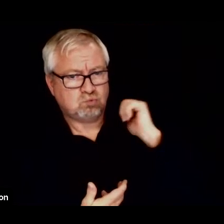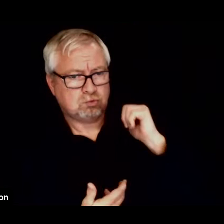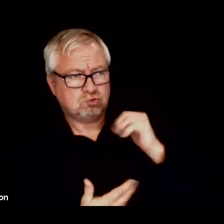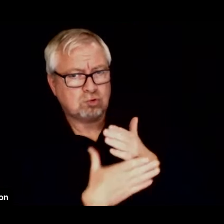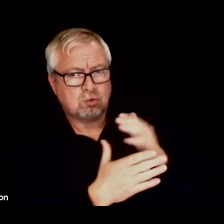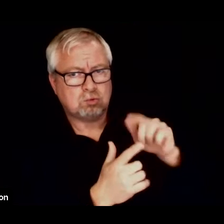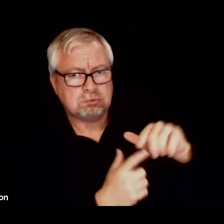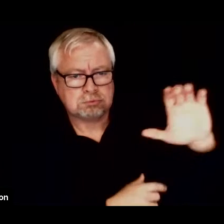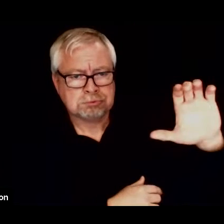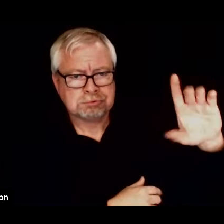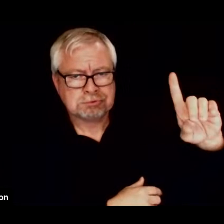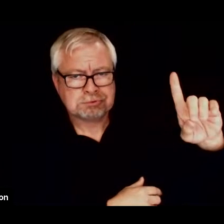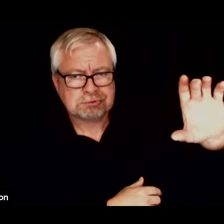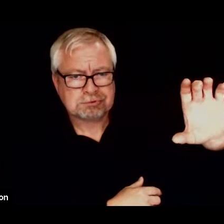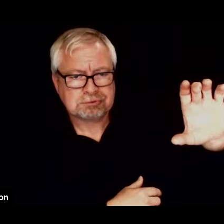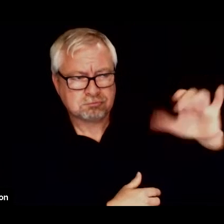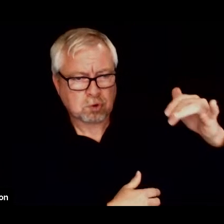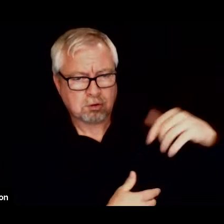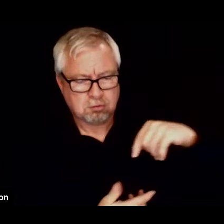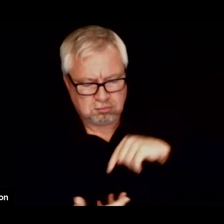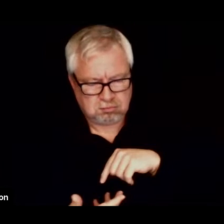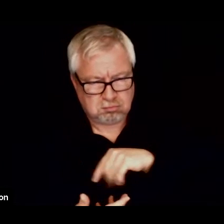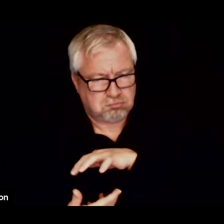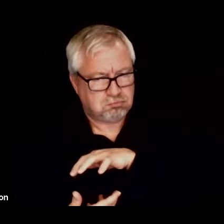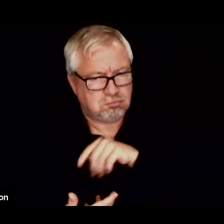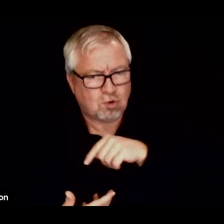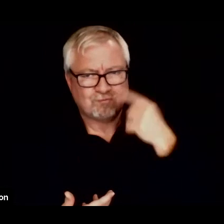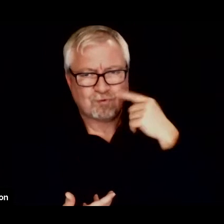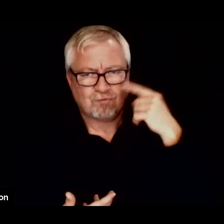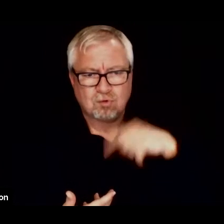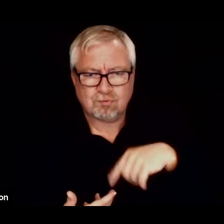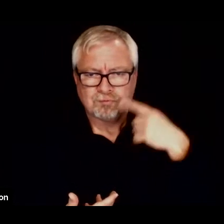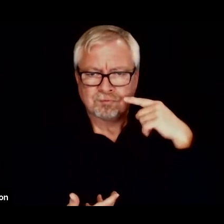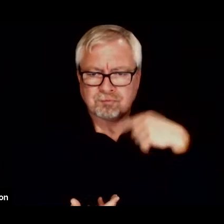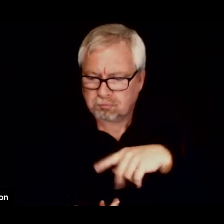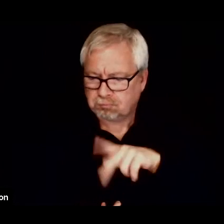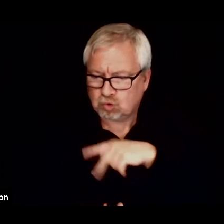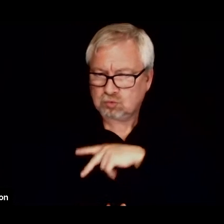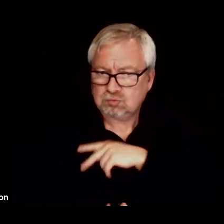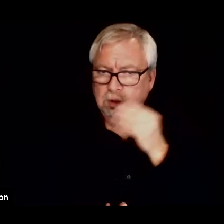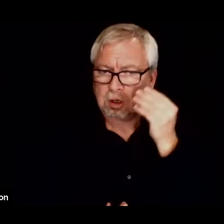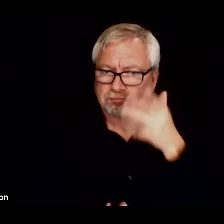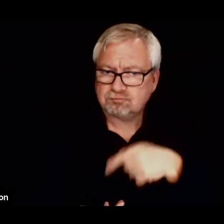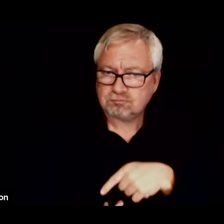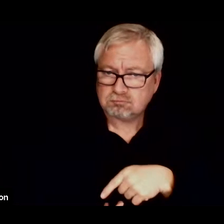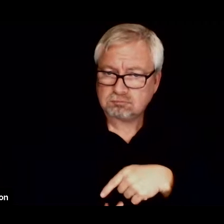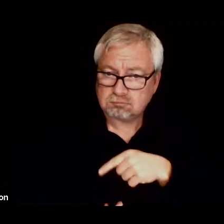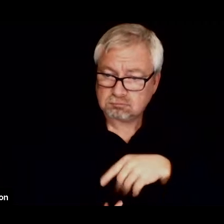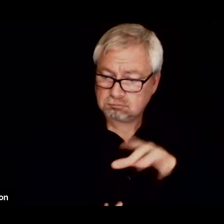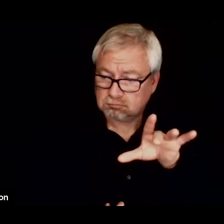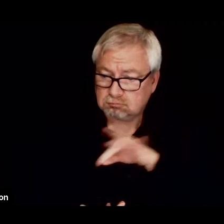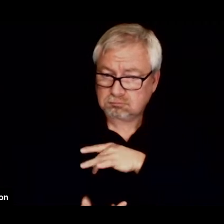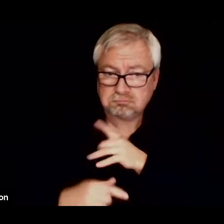a phone call in three or four weeks when it's time for uh dose number two to be given to them